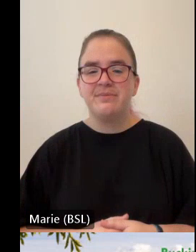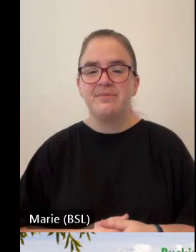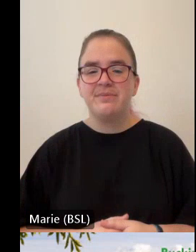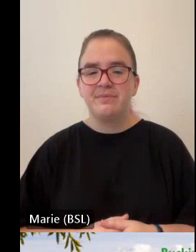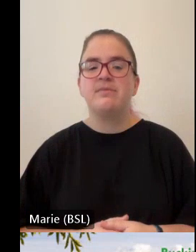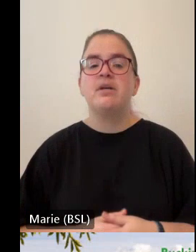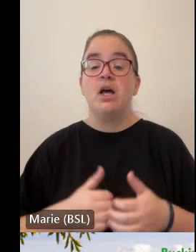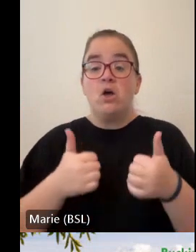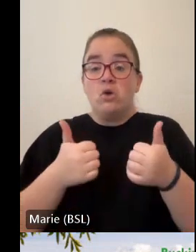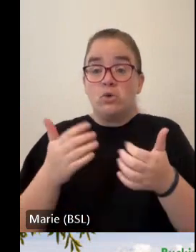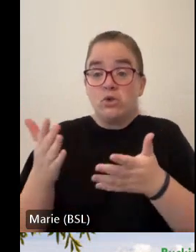It's good to share.